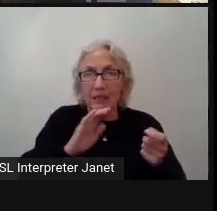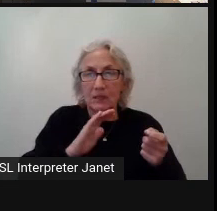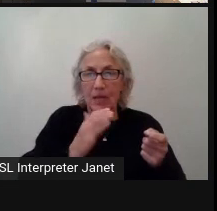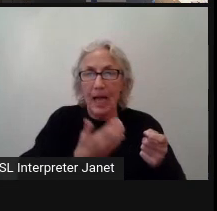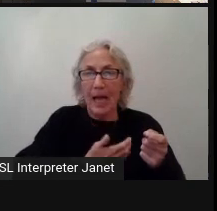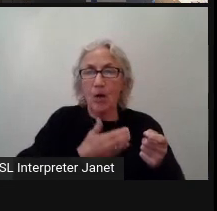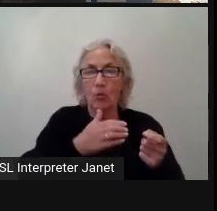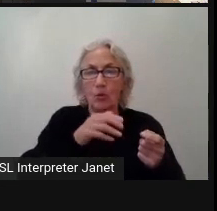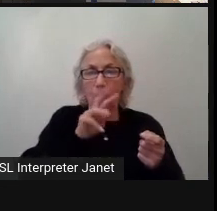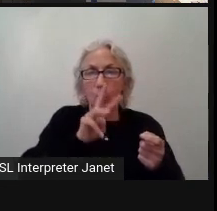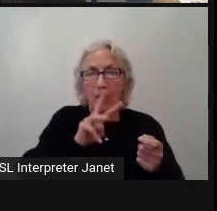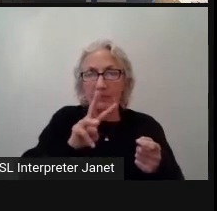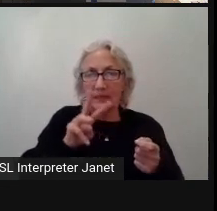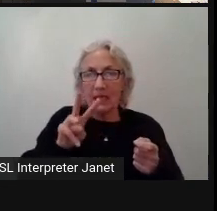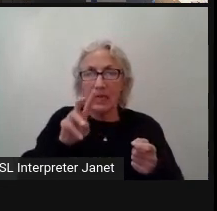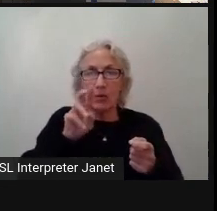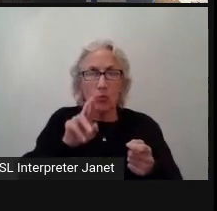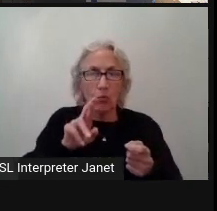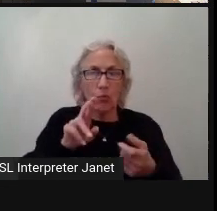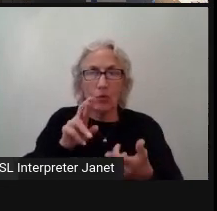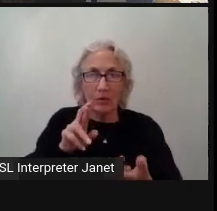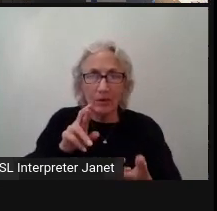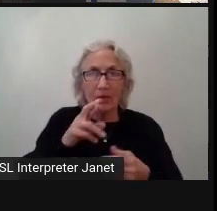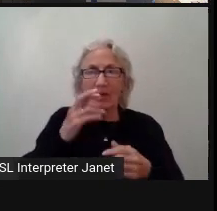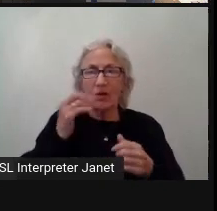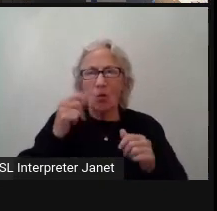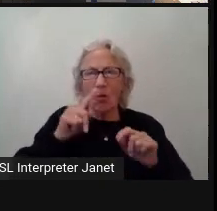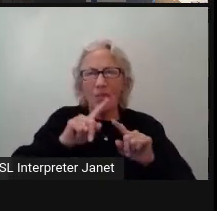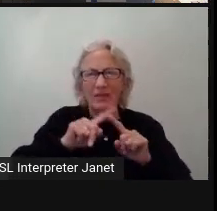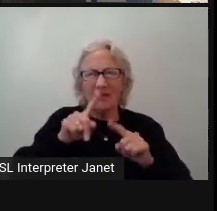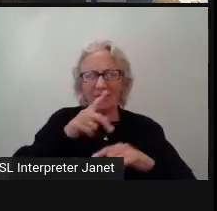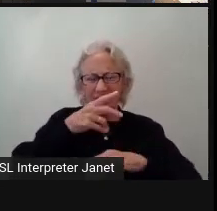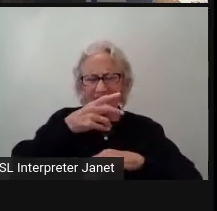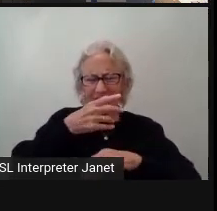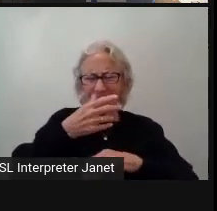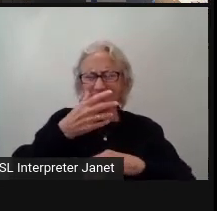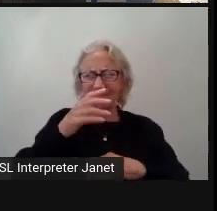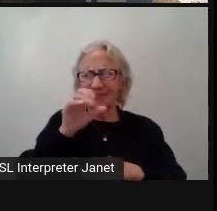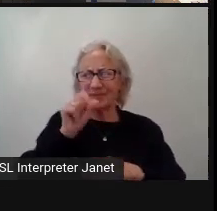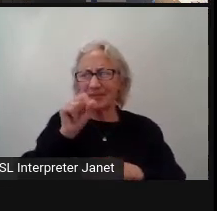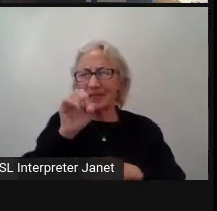or to manage the accessibility settings in their browser or they are in a different browser.